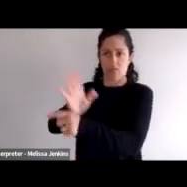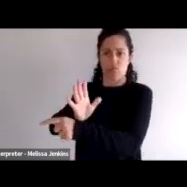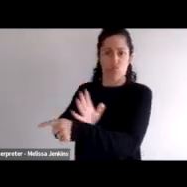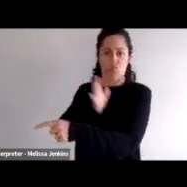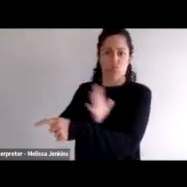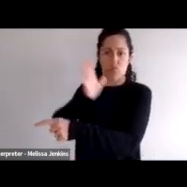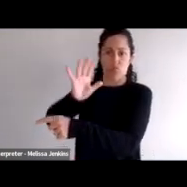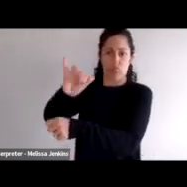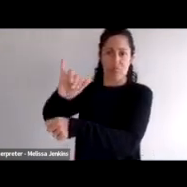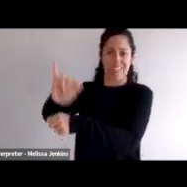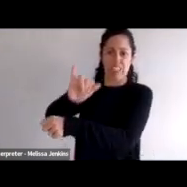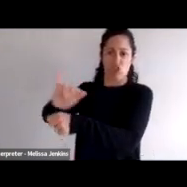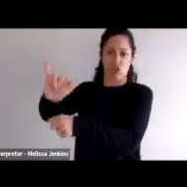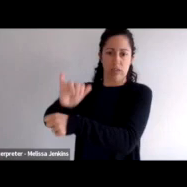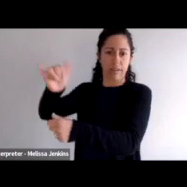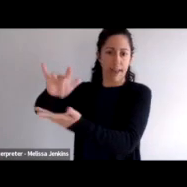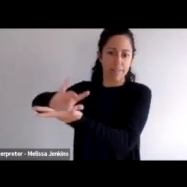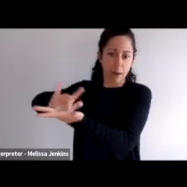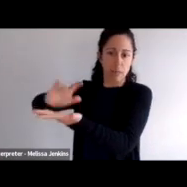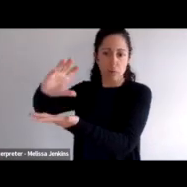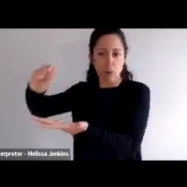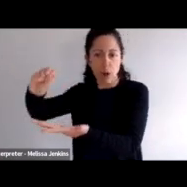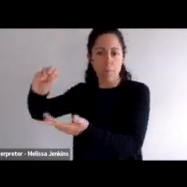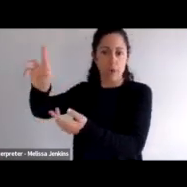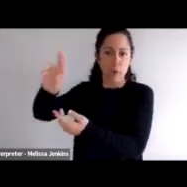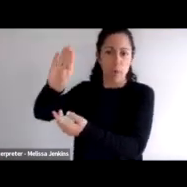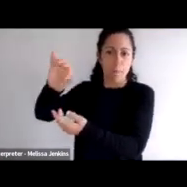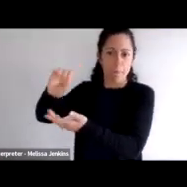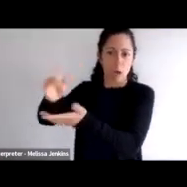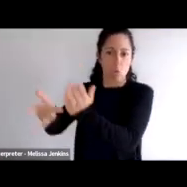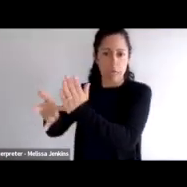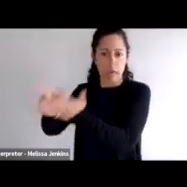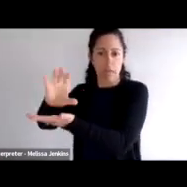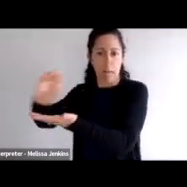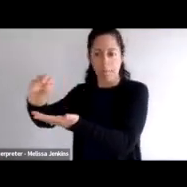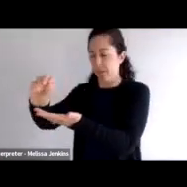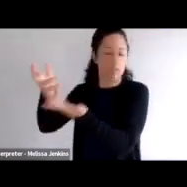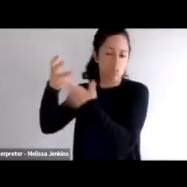researchers from pharmaceutical companies or biotechs. The second question asks about